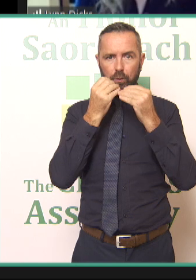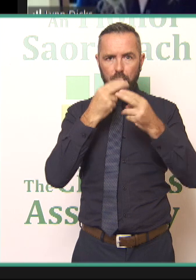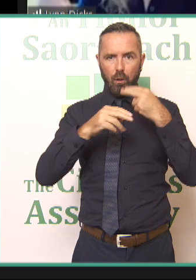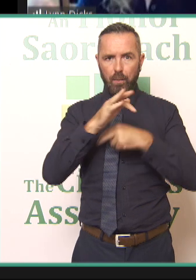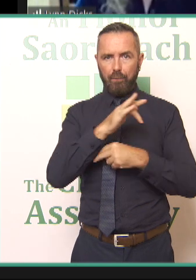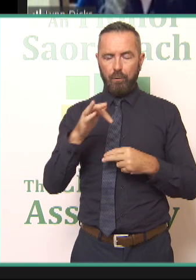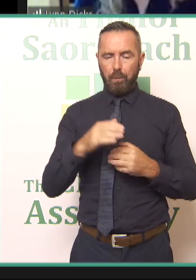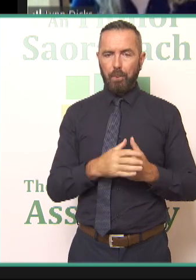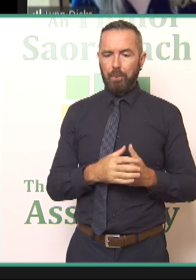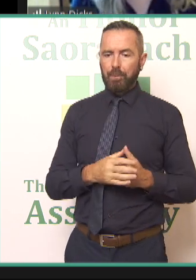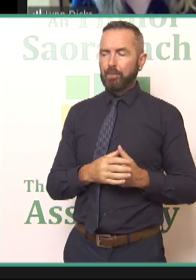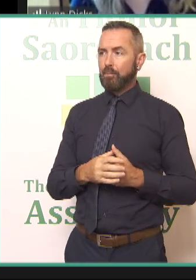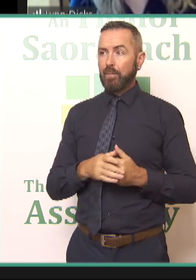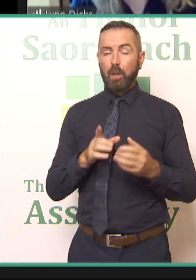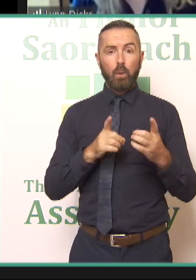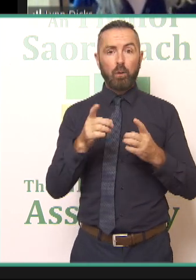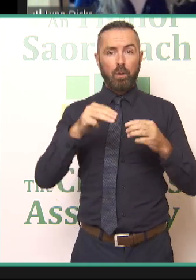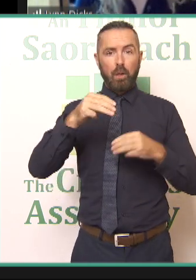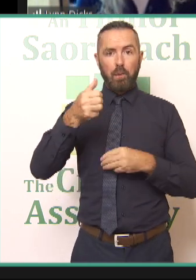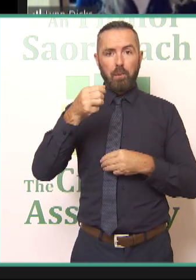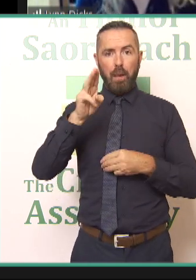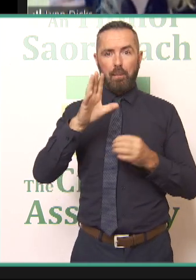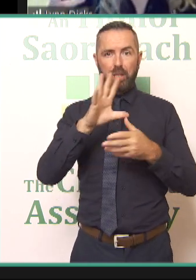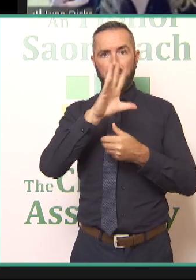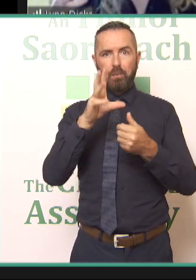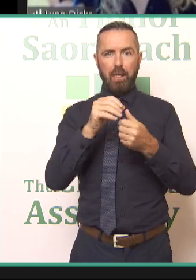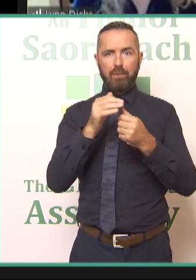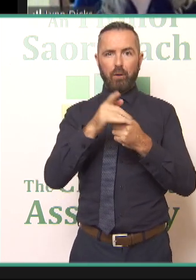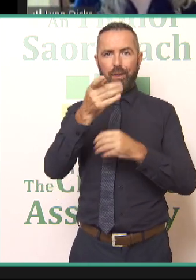done especially for this presentation so it's not particularly published but it's using a method